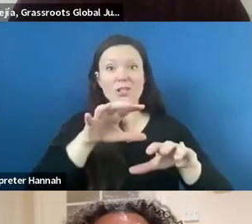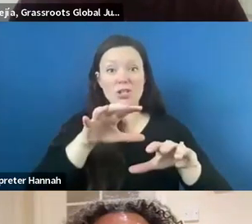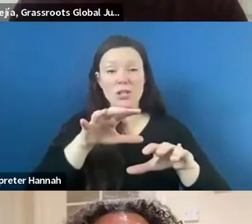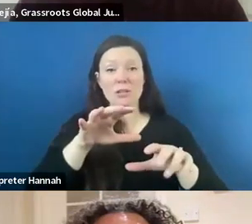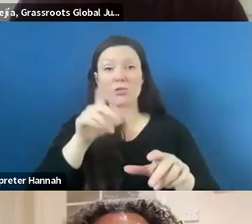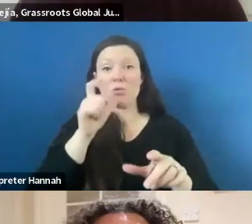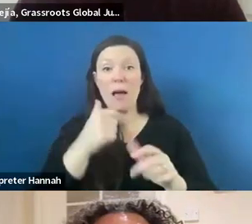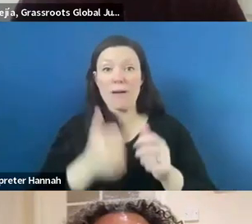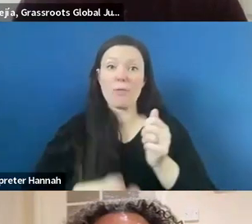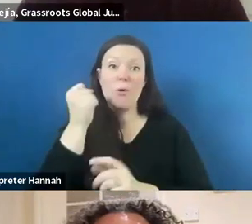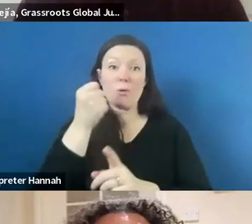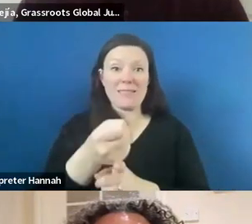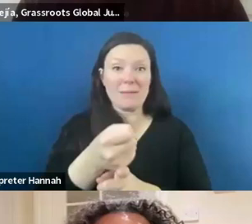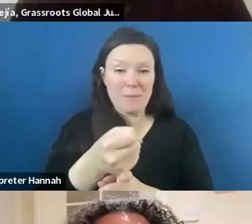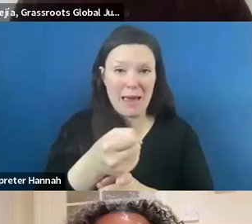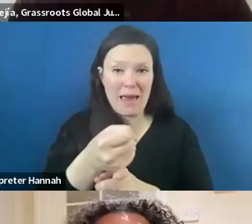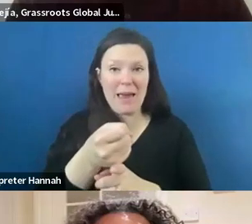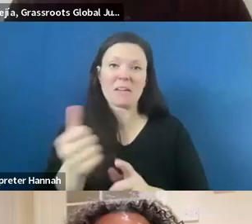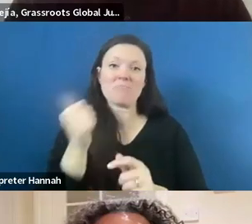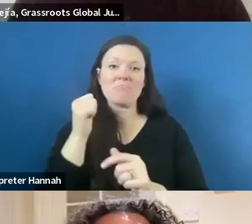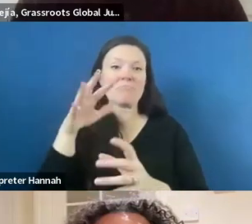expected to engage with these international proceedings meaningfully. You know